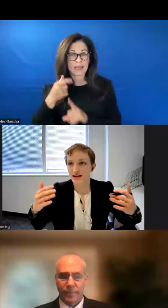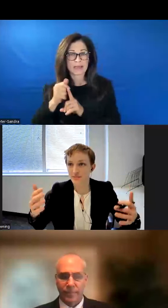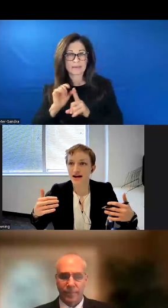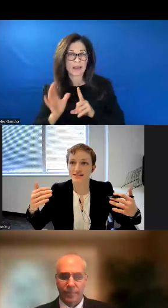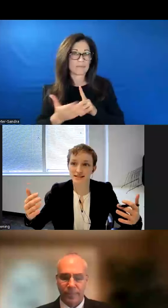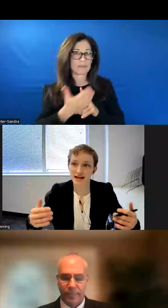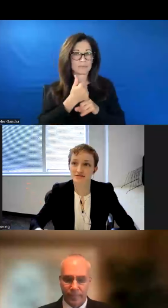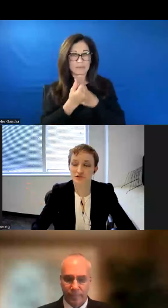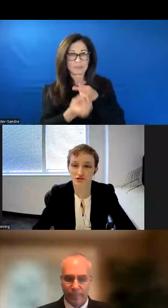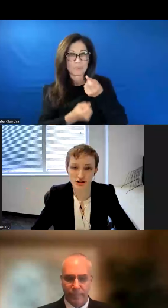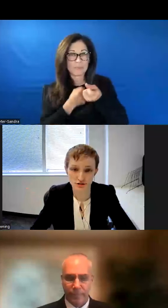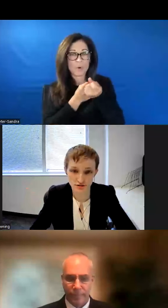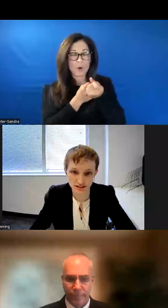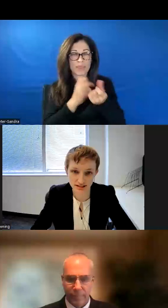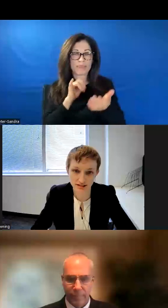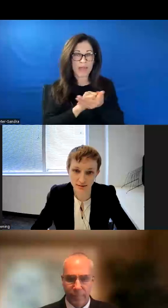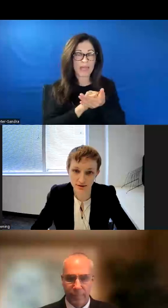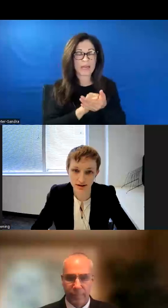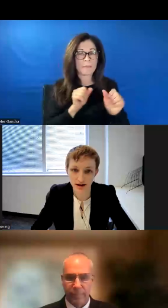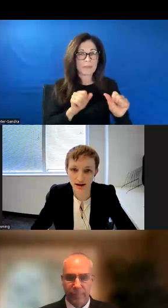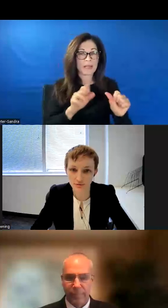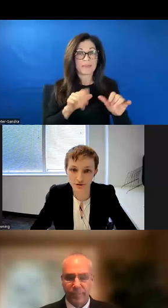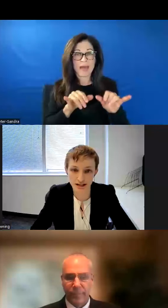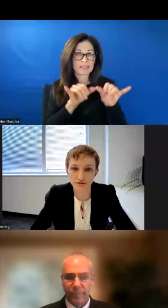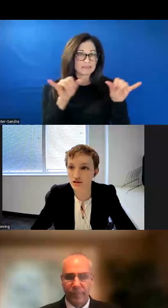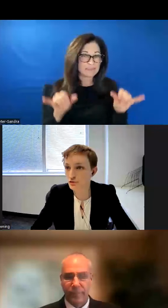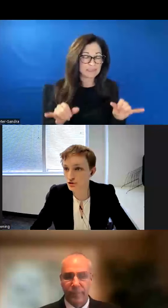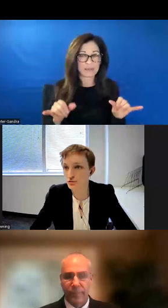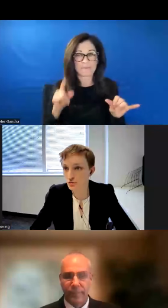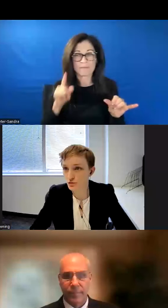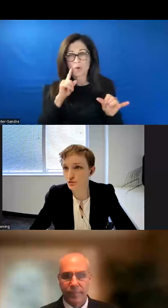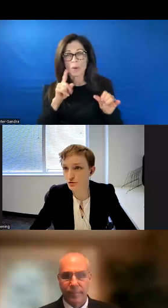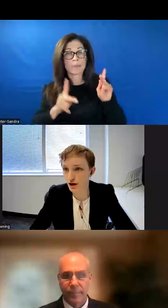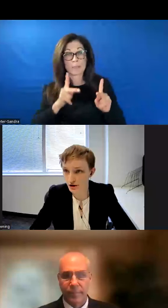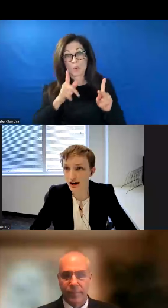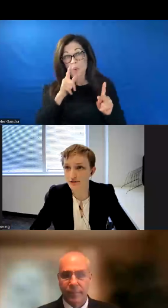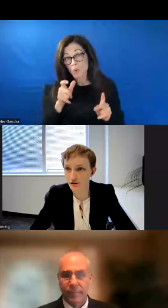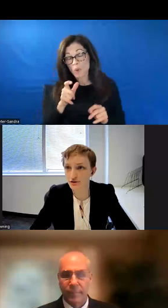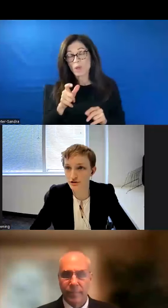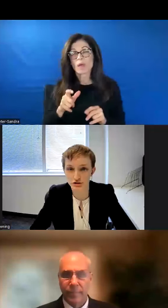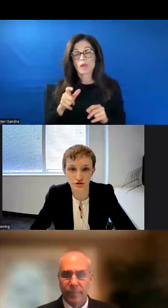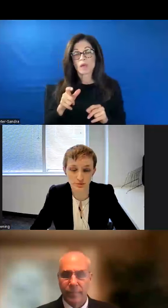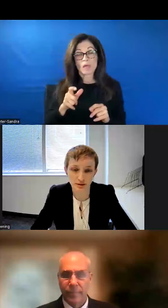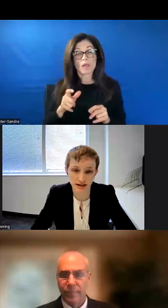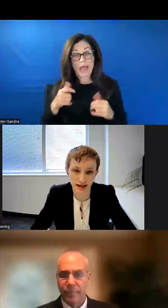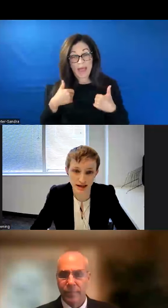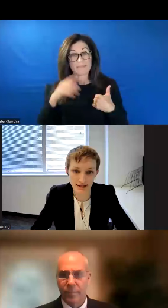THAT CAPACITY AND INFRASTRUCTURE AND THE SYSTEM FOR THE INDIVIDUALS WHO ARE COVERED WHO ARE INSURED BY MEDICAID.